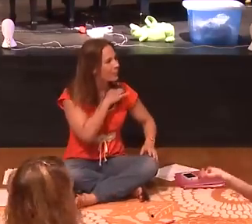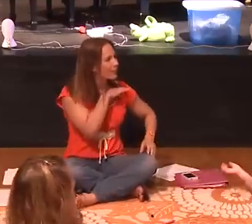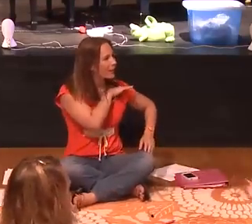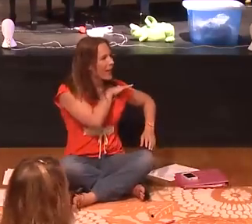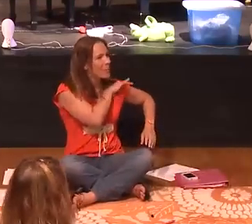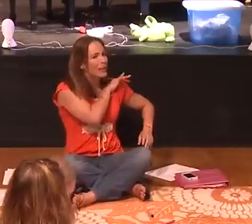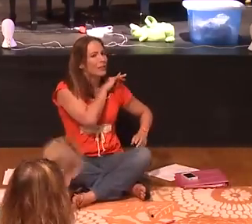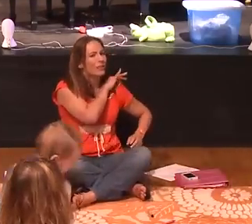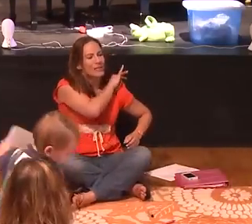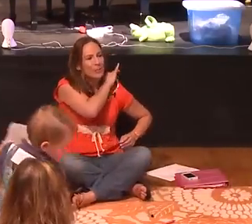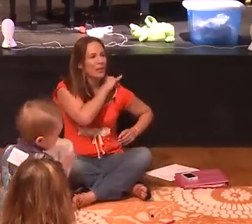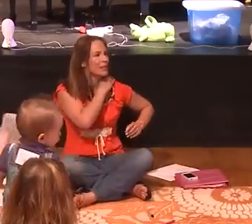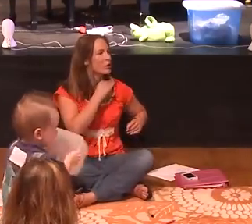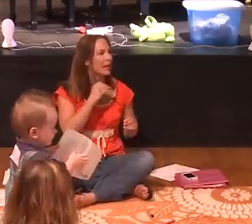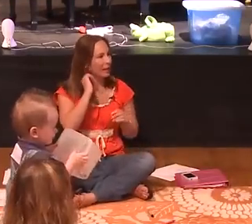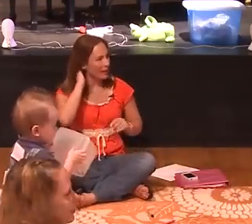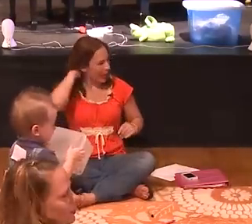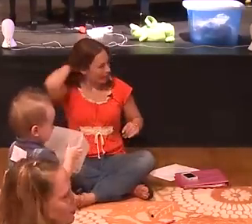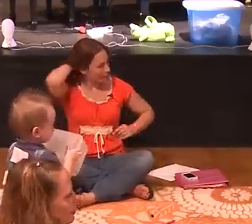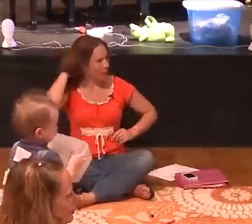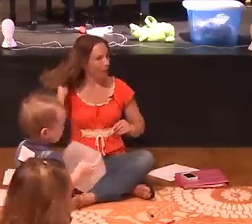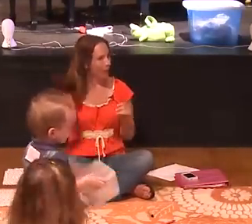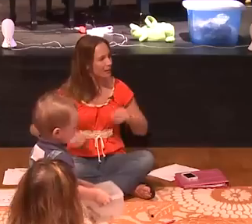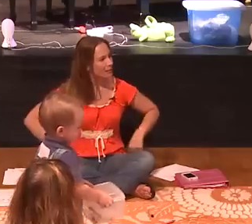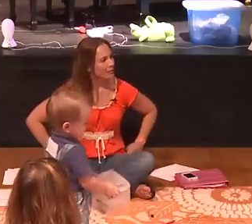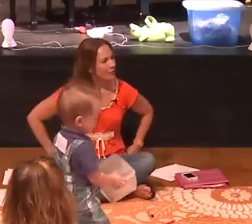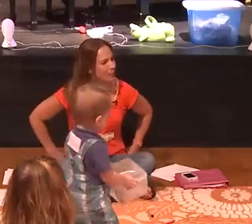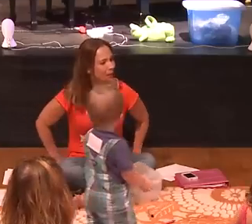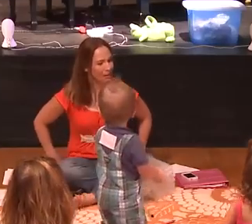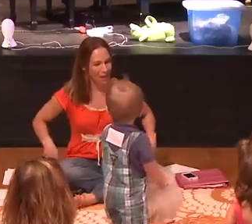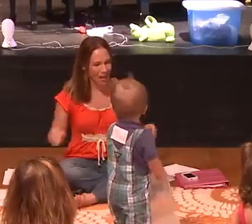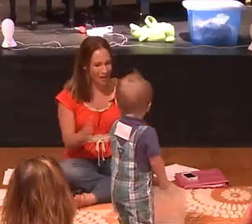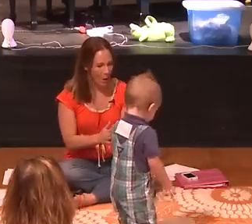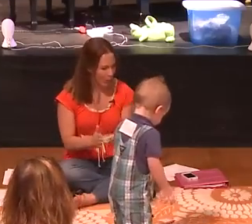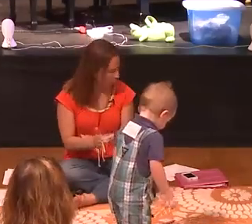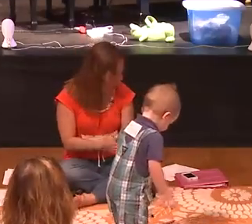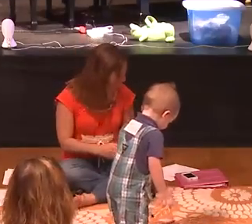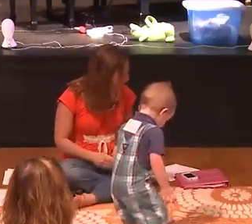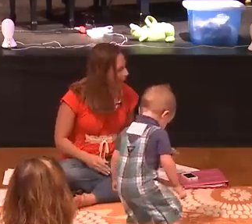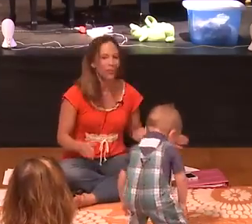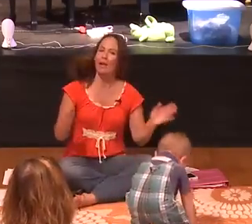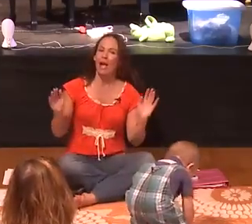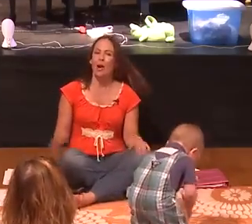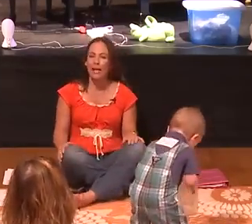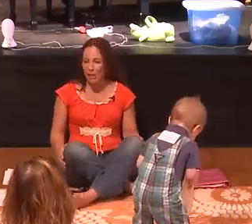And Peter found someone else's drink and he's drinking it, because that's how we roll. Okay!